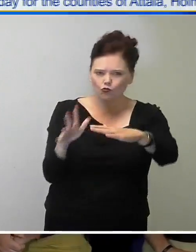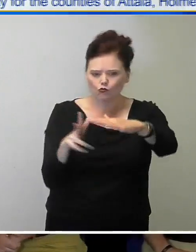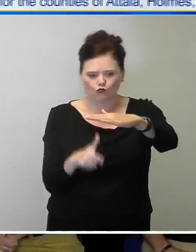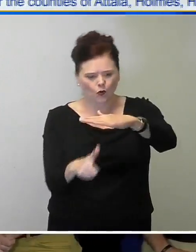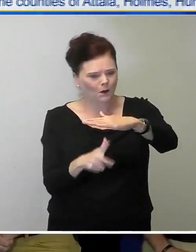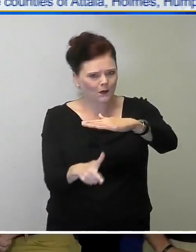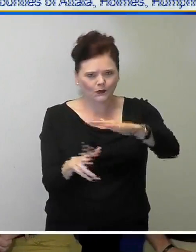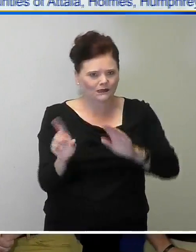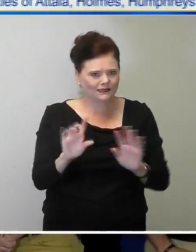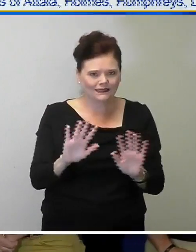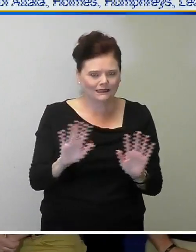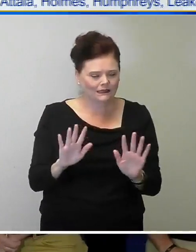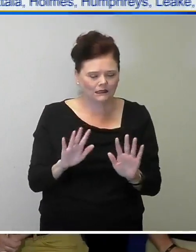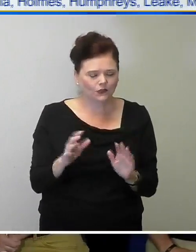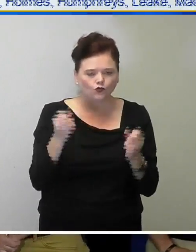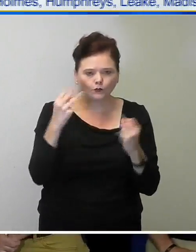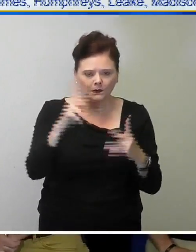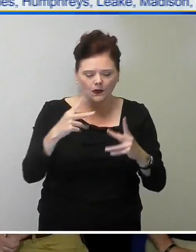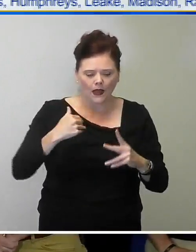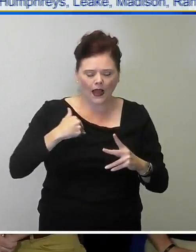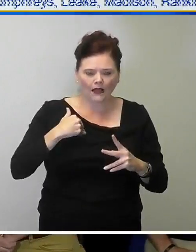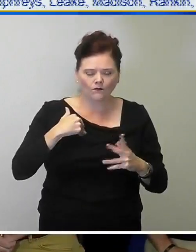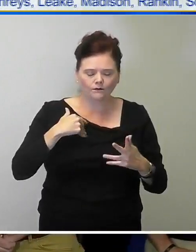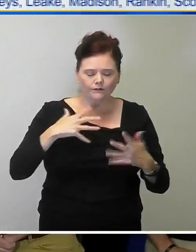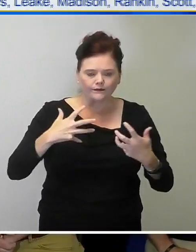IF YOU ARE ON A GENERATOR, PUT